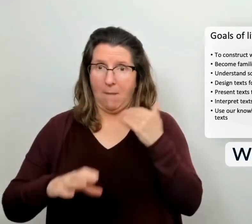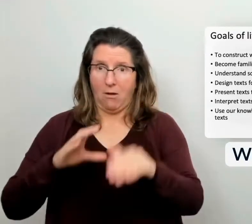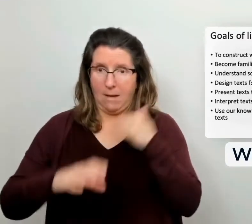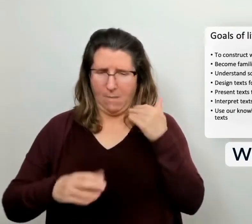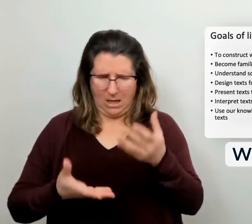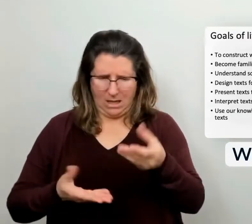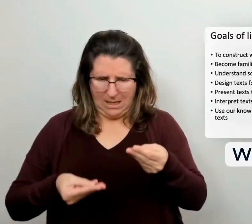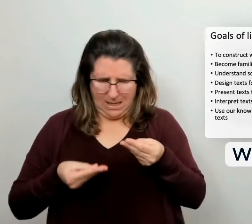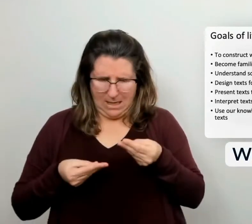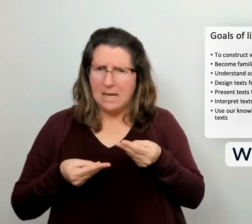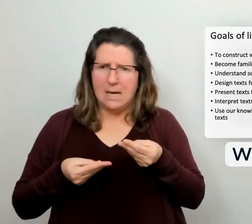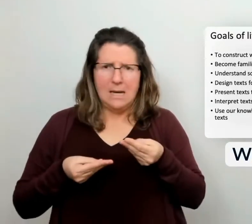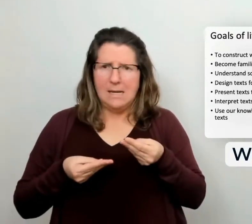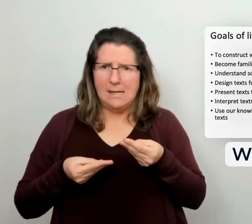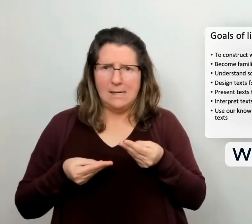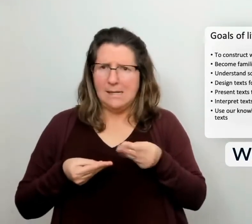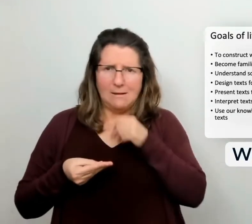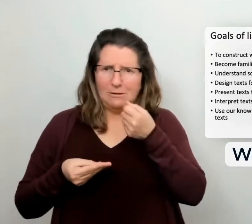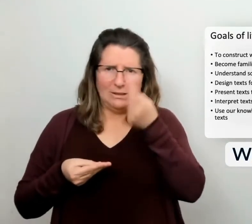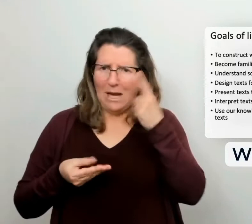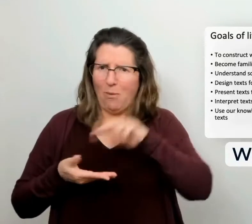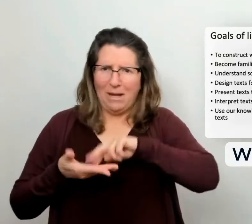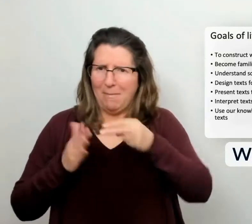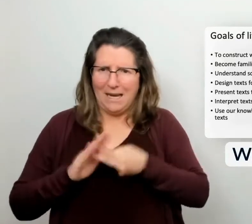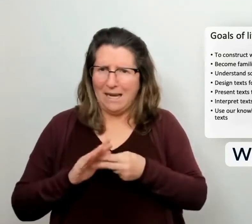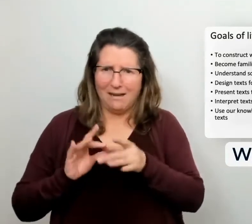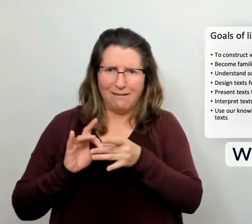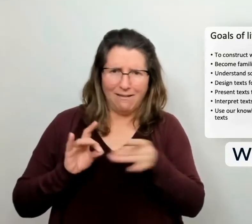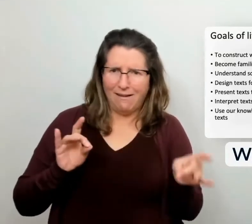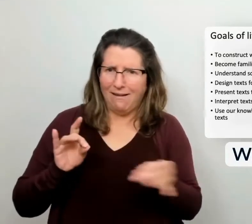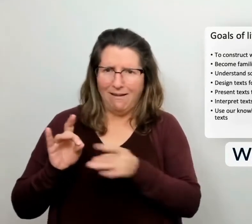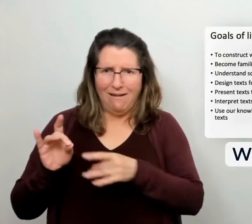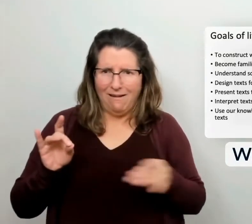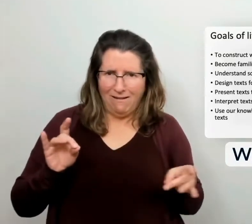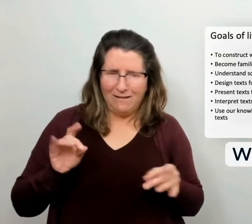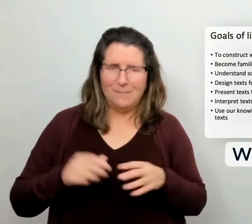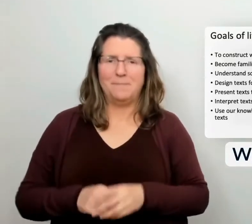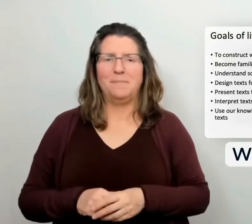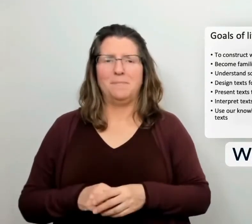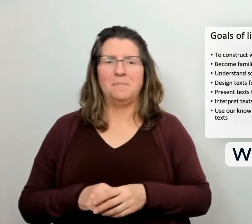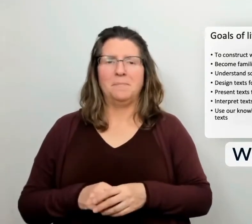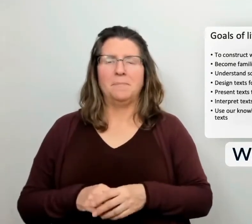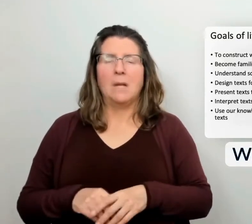I've had quite a few emails asking what is meant by . . .